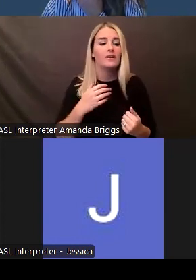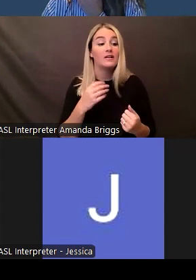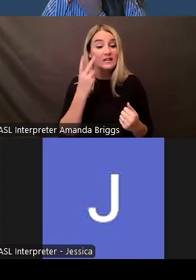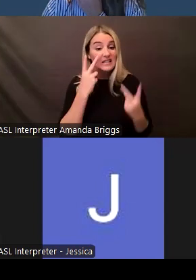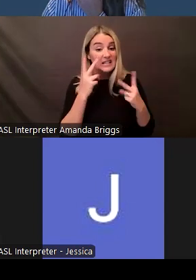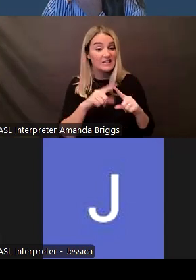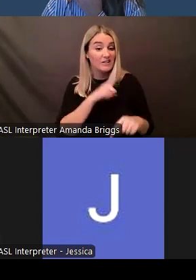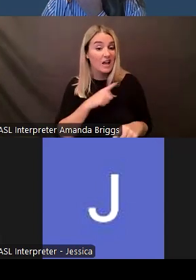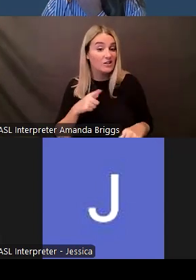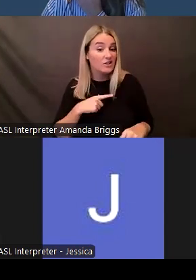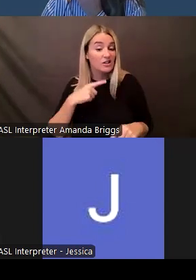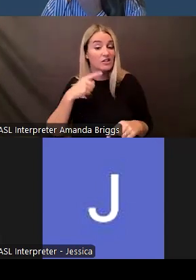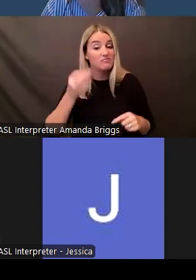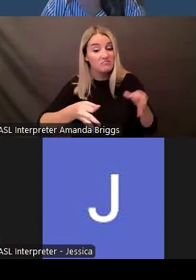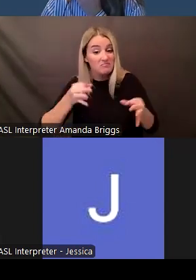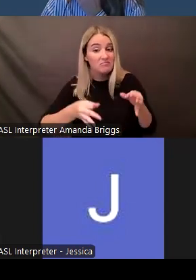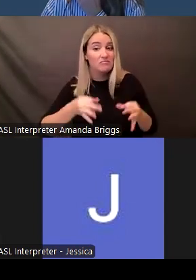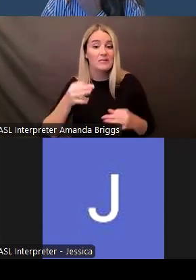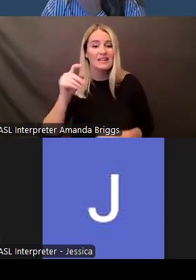town halls, and opportunities to submit letters.